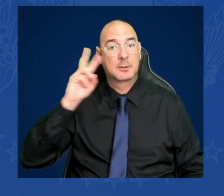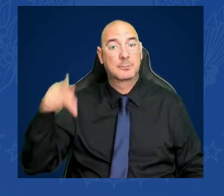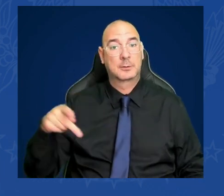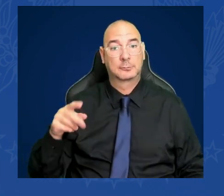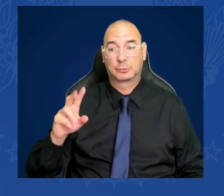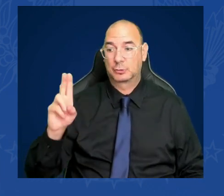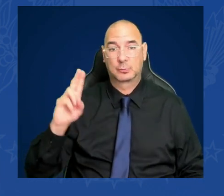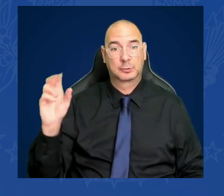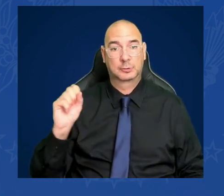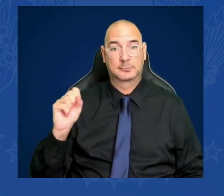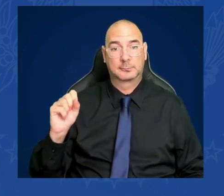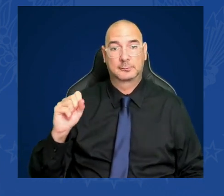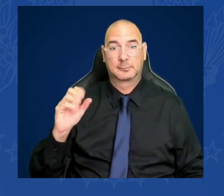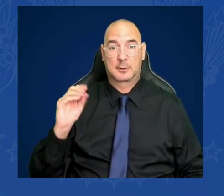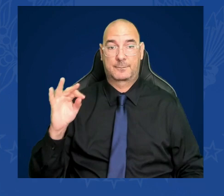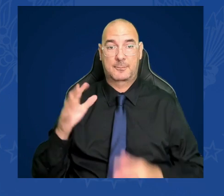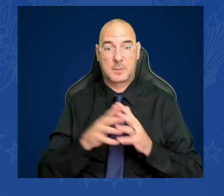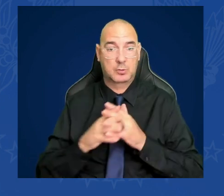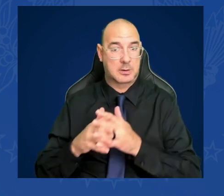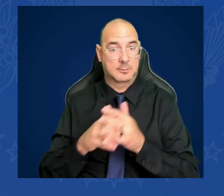our vice president, Kamala Harris.